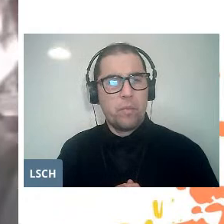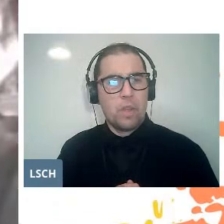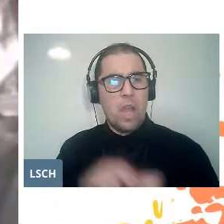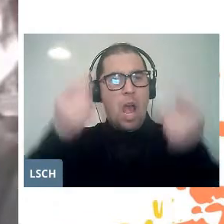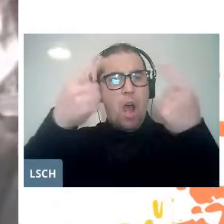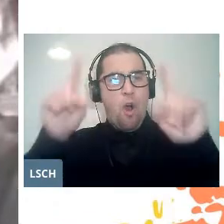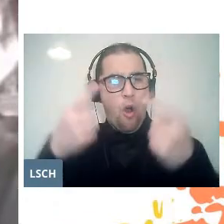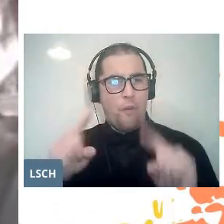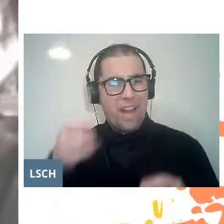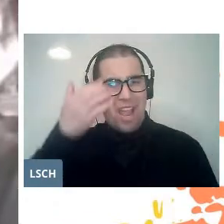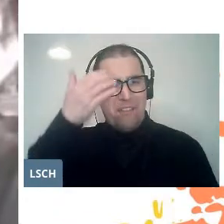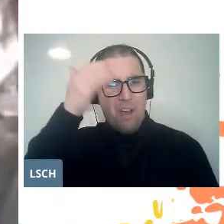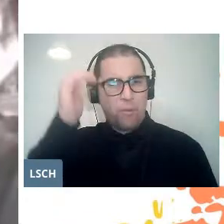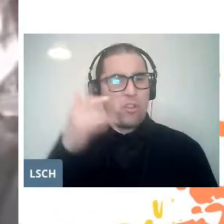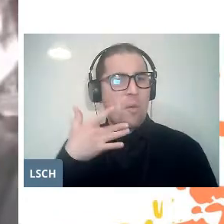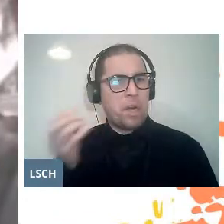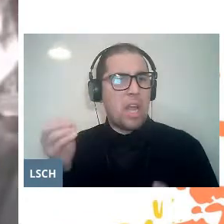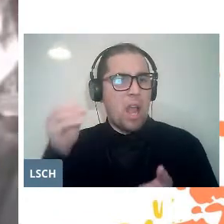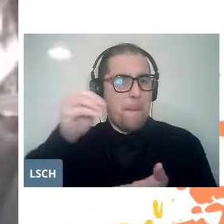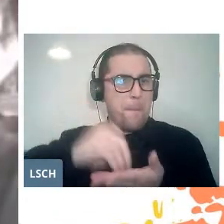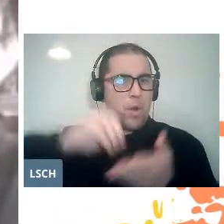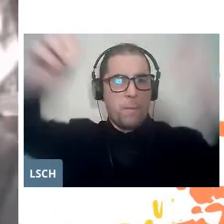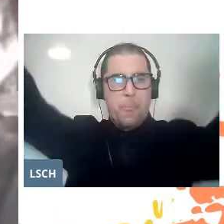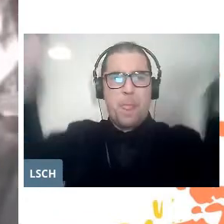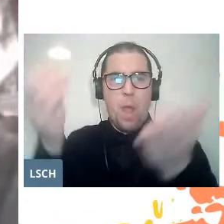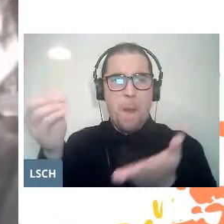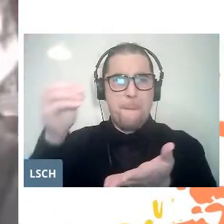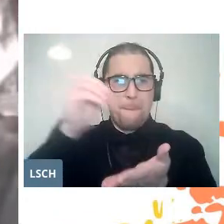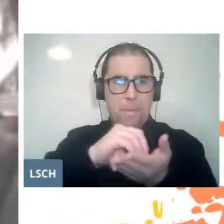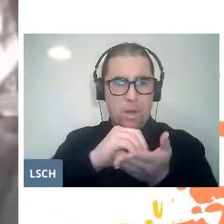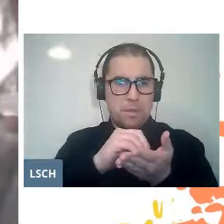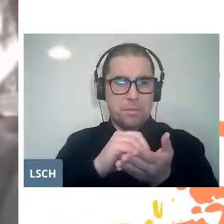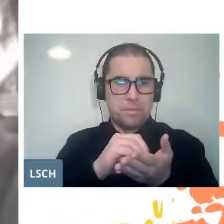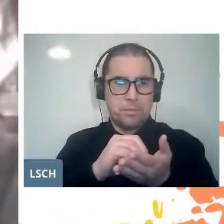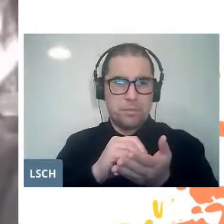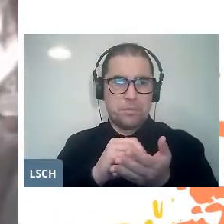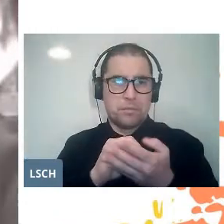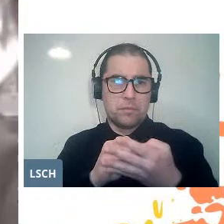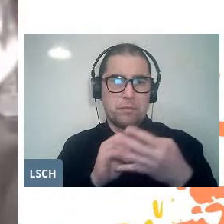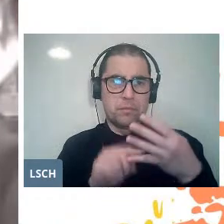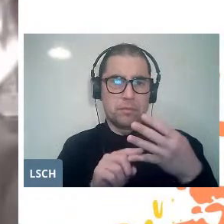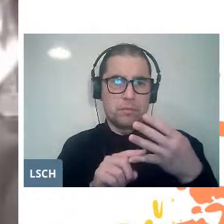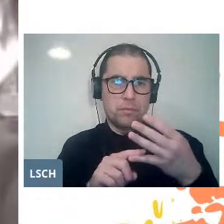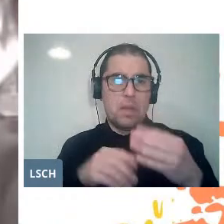because it deliberately incorporates an extramusical element,